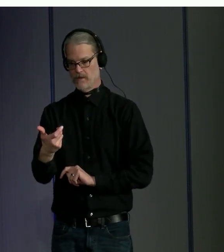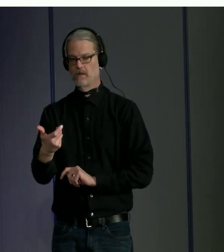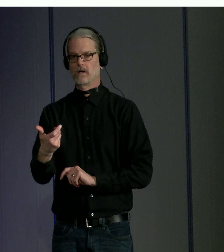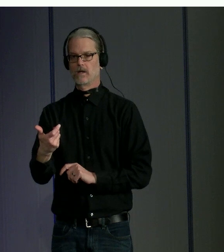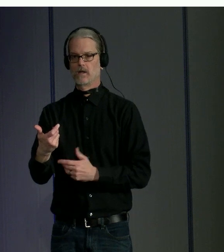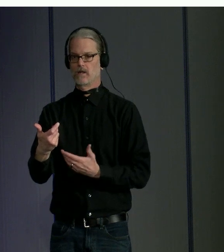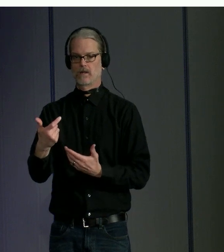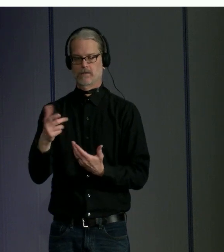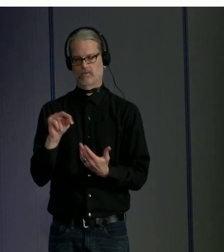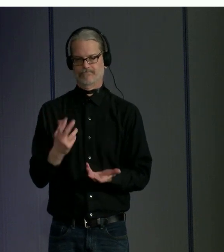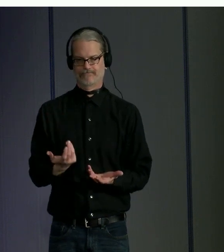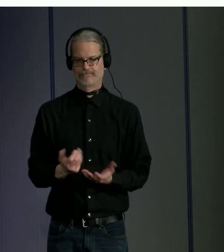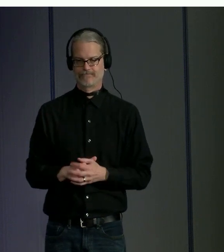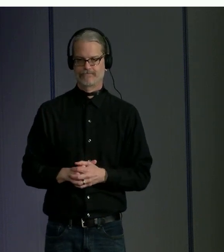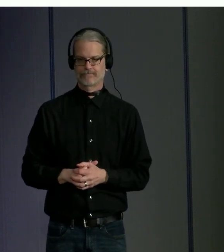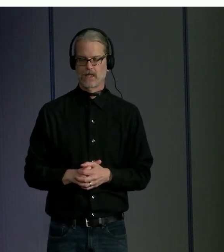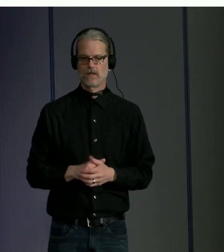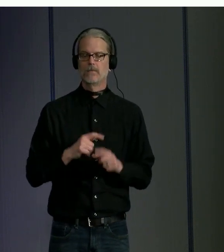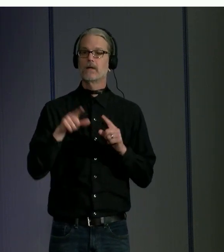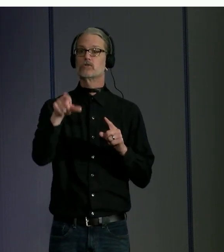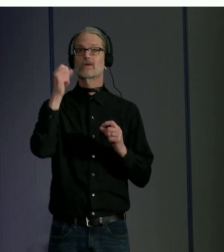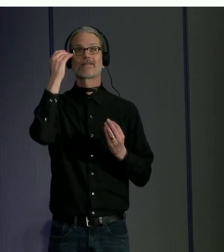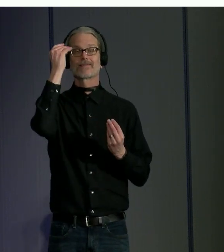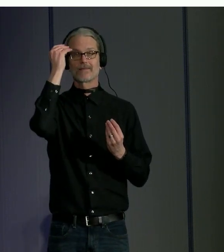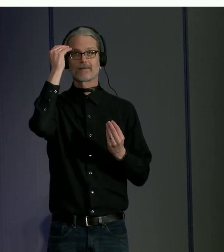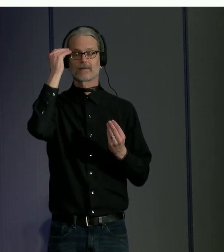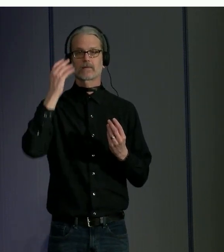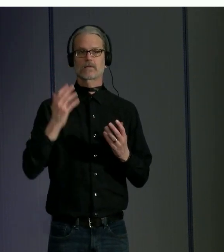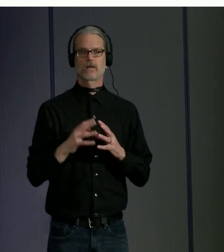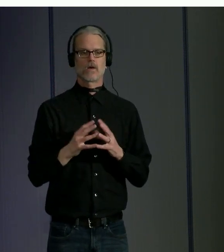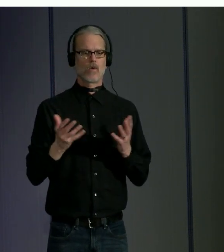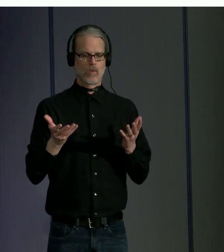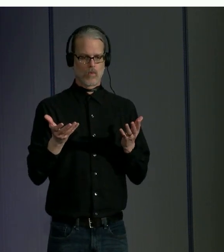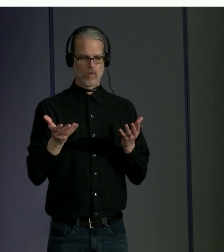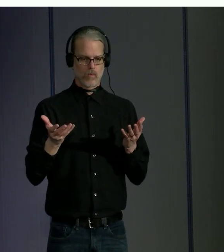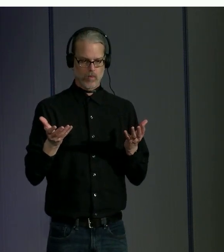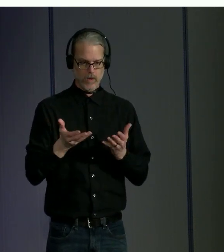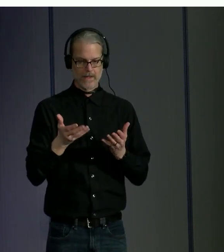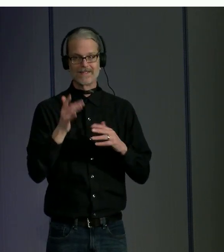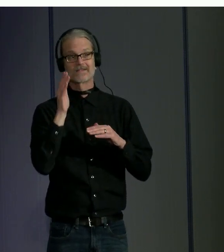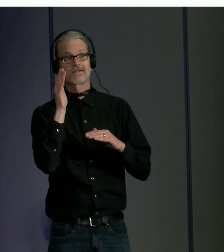But what you can do is think, what is the future?